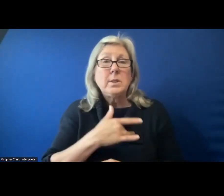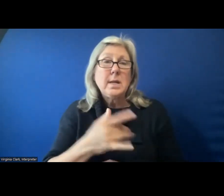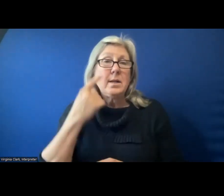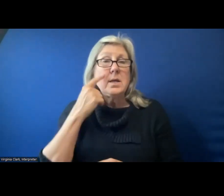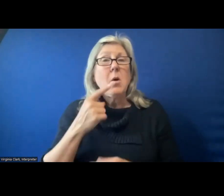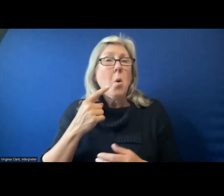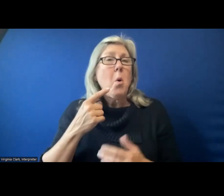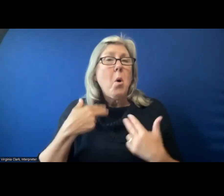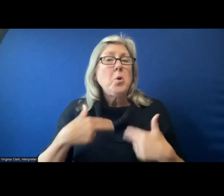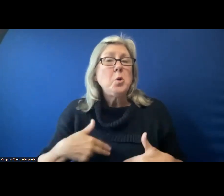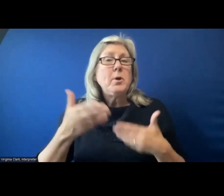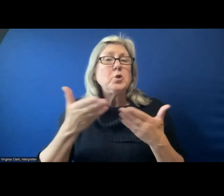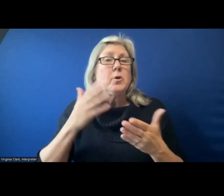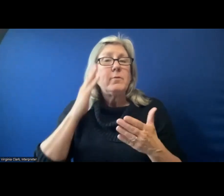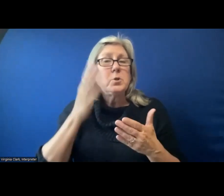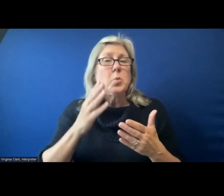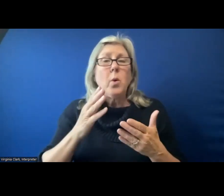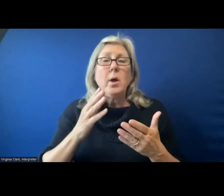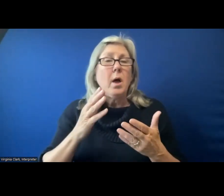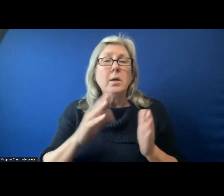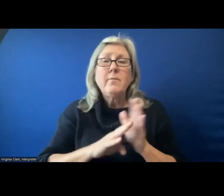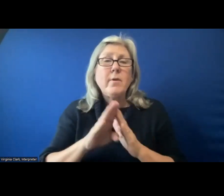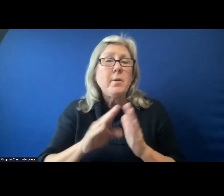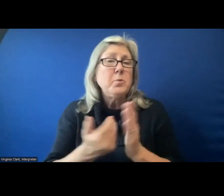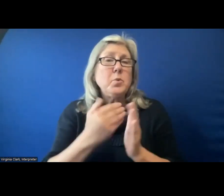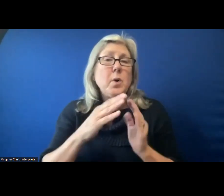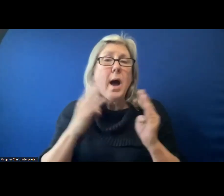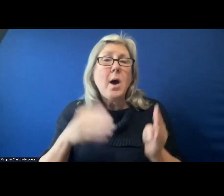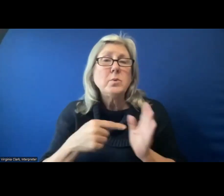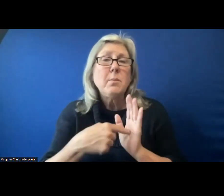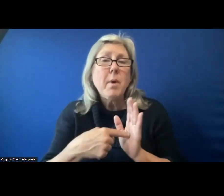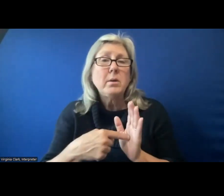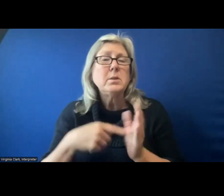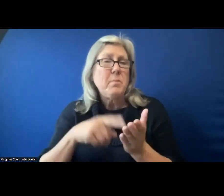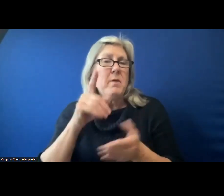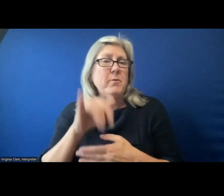come up with the new housing models and pay for them. That's not where the money for housing